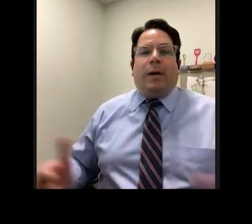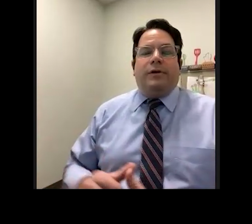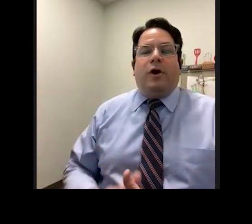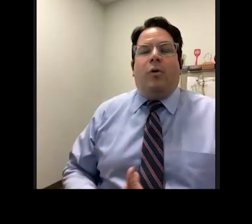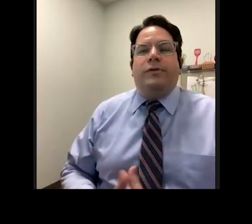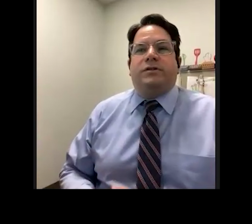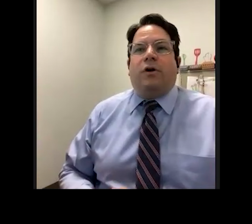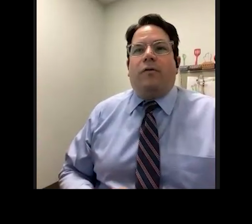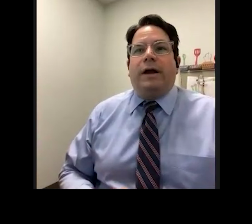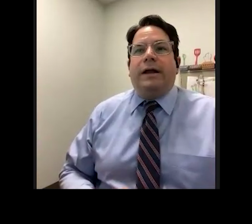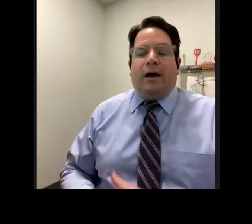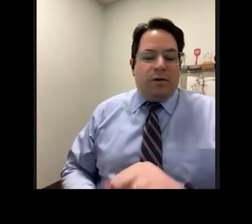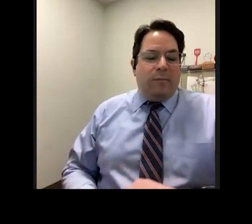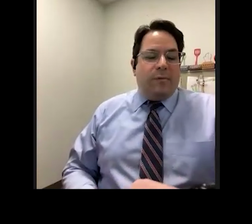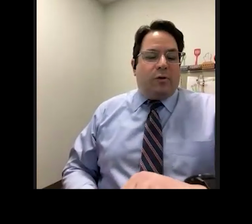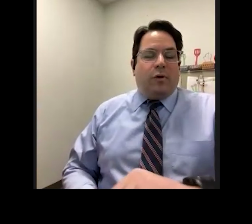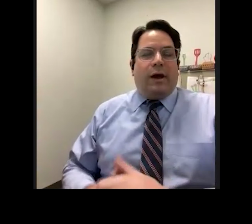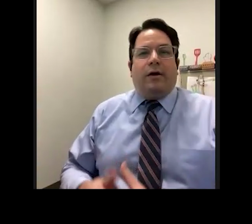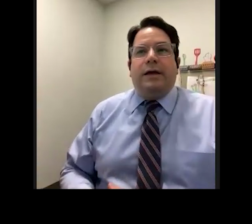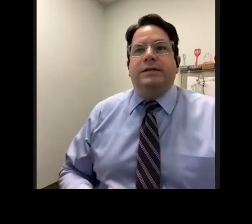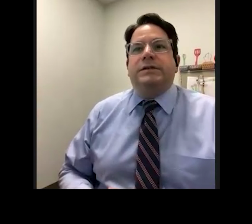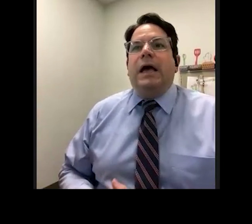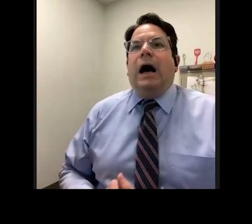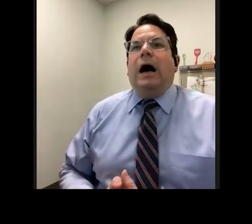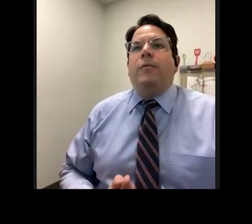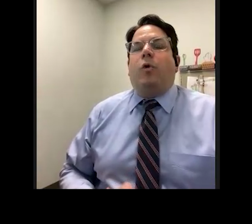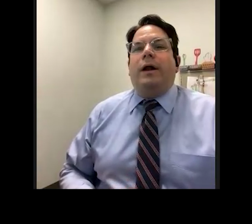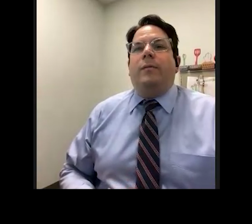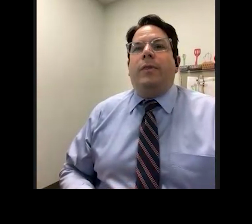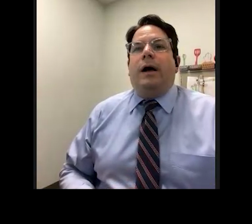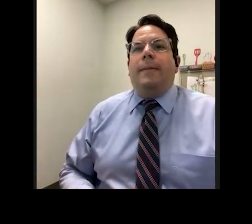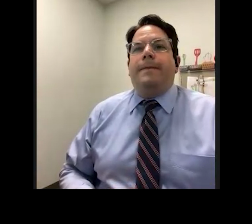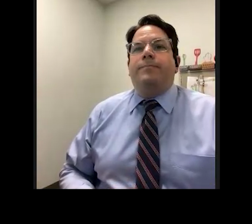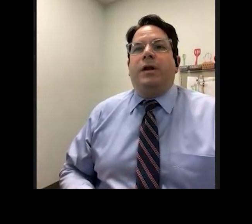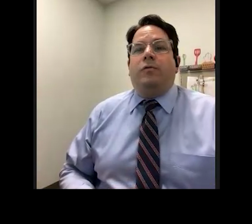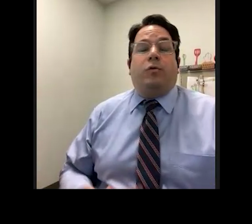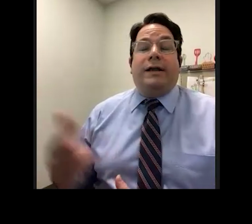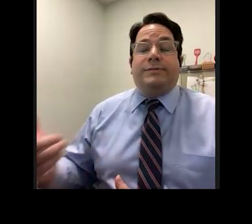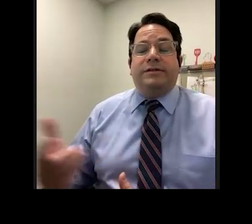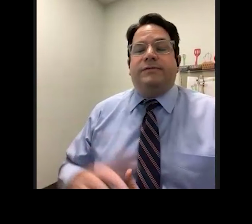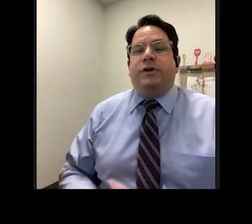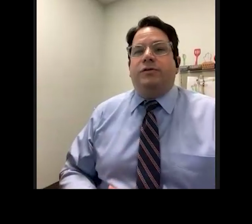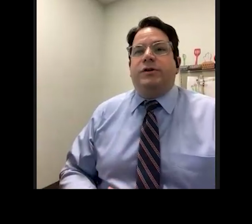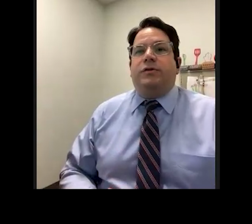As we probably know in this call right now, medical care is quite expensive.